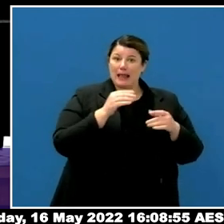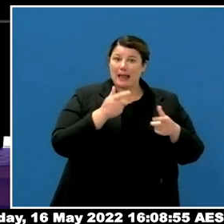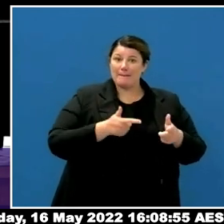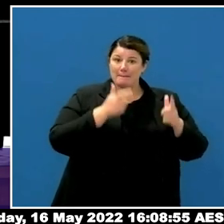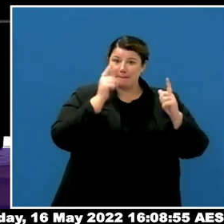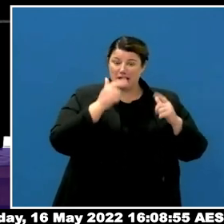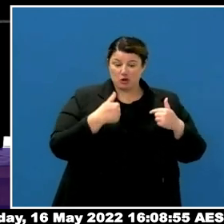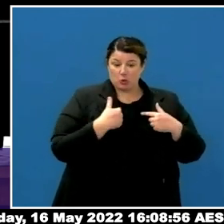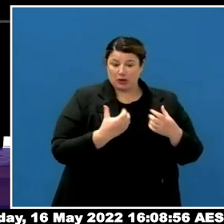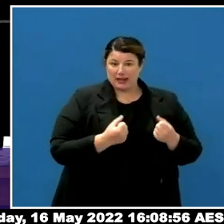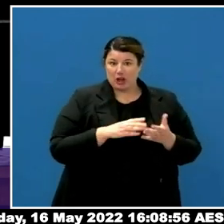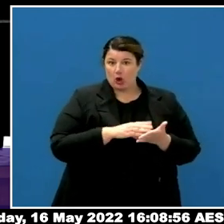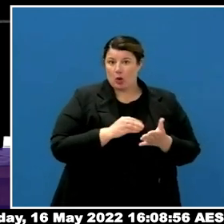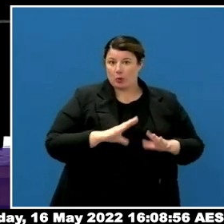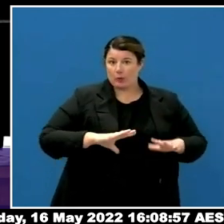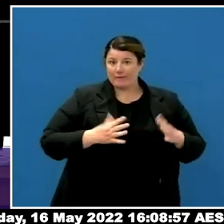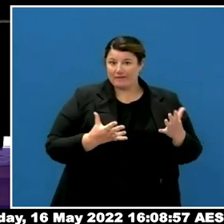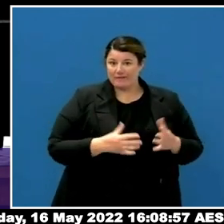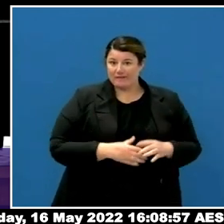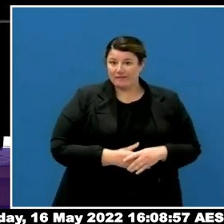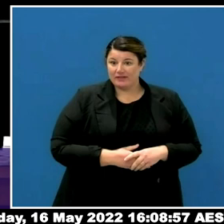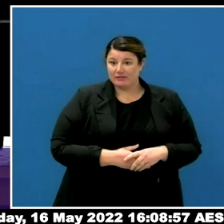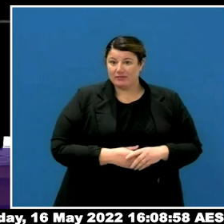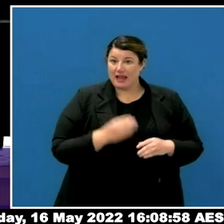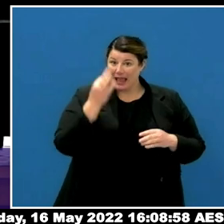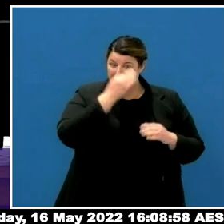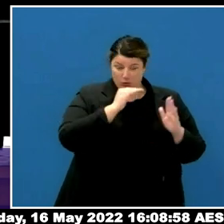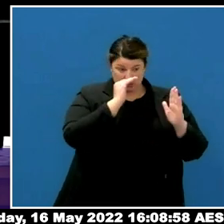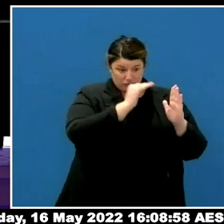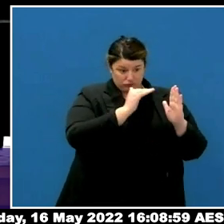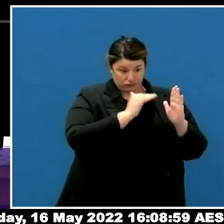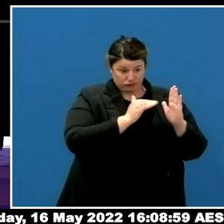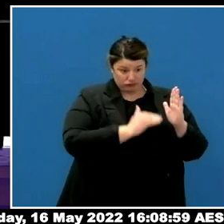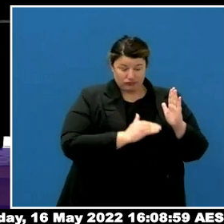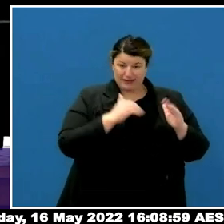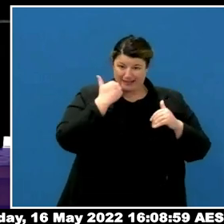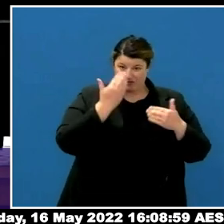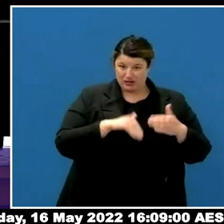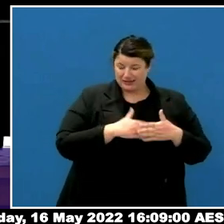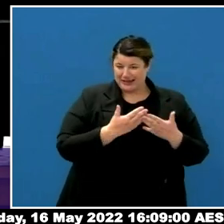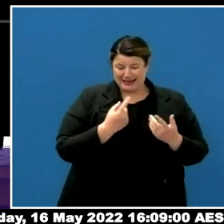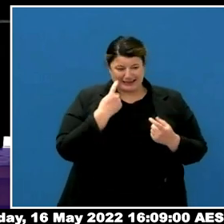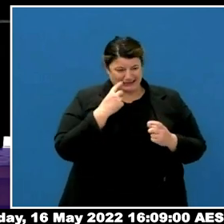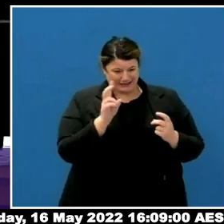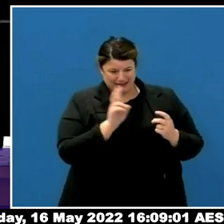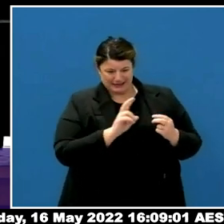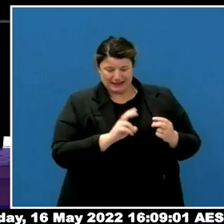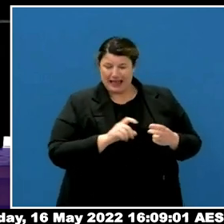Alright. ROB: She lists out her hours for every day she spends with him. And do you have a written communication book or an oral one?